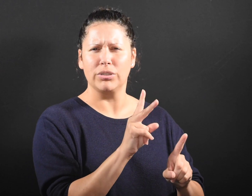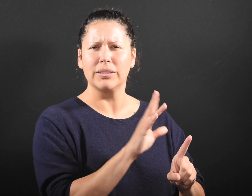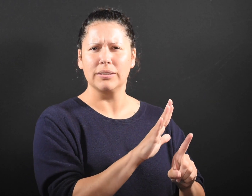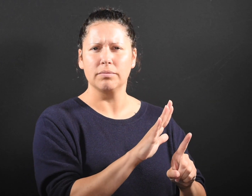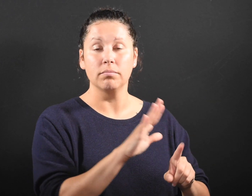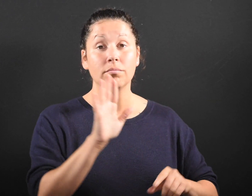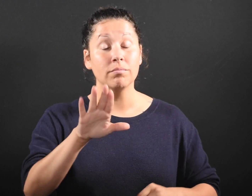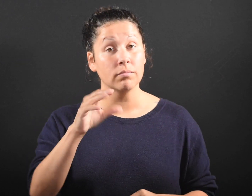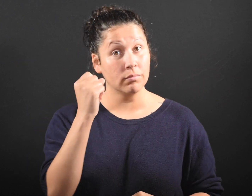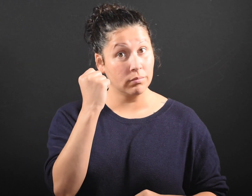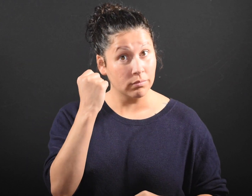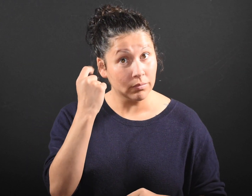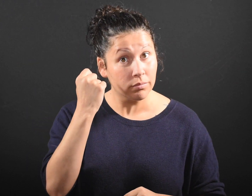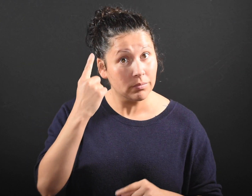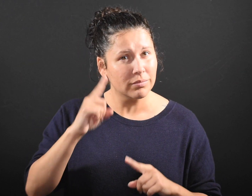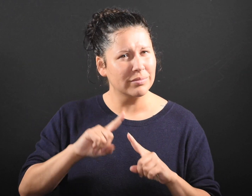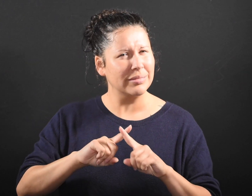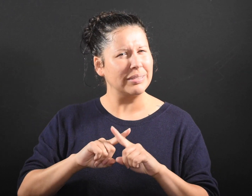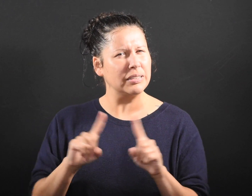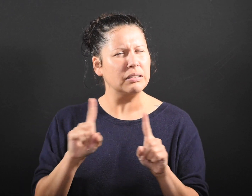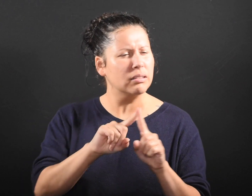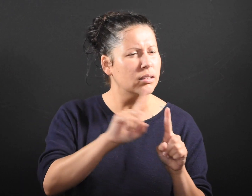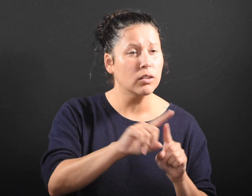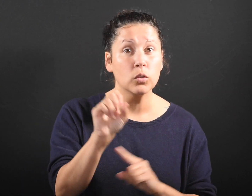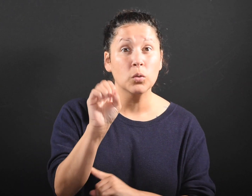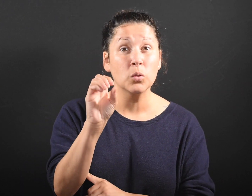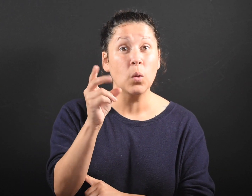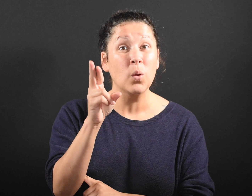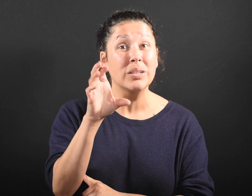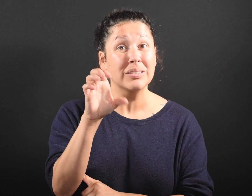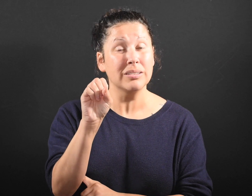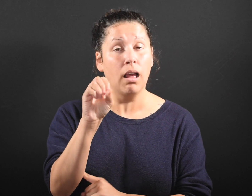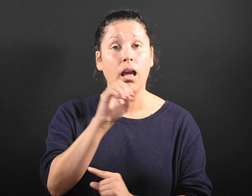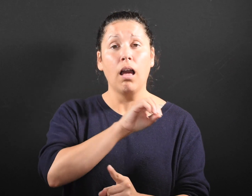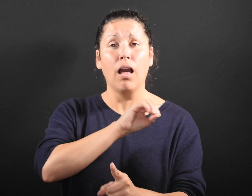However, exposure from all sources should be minimized.